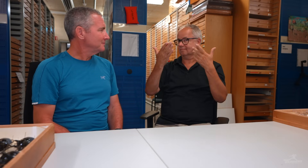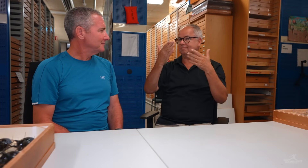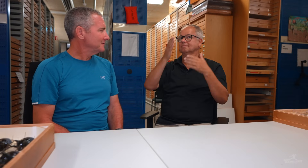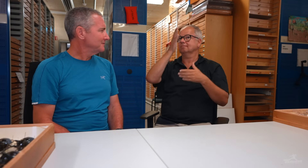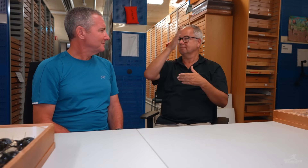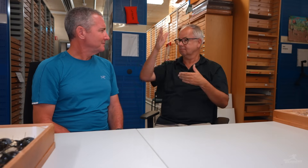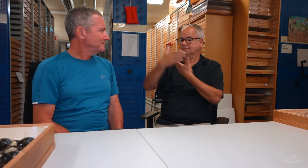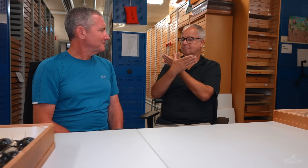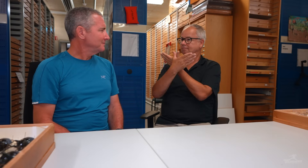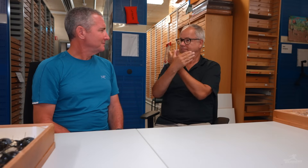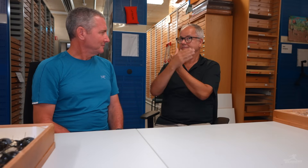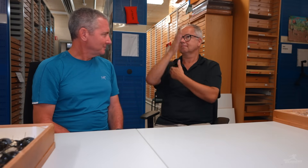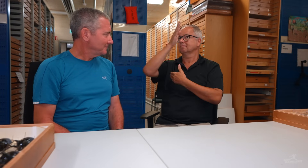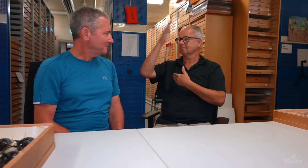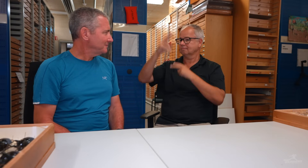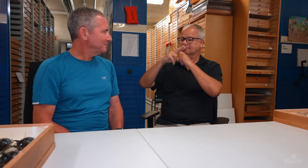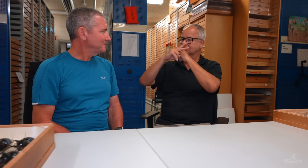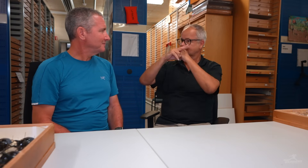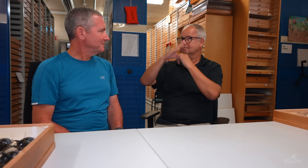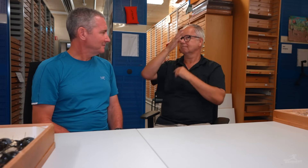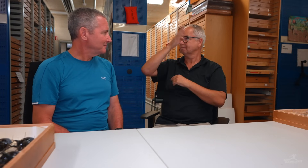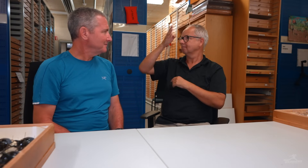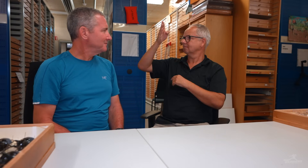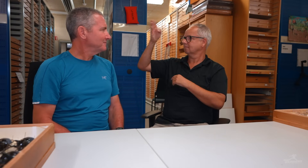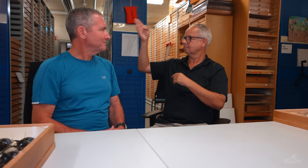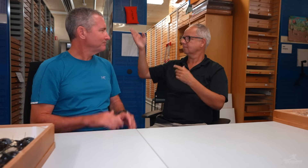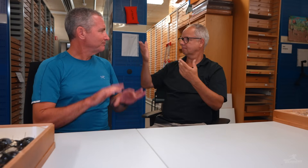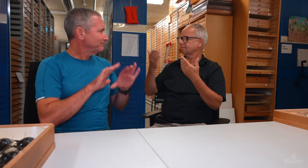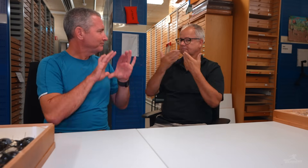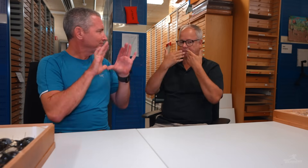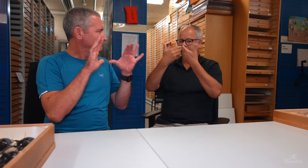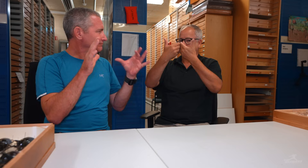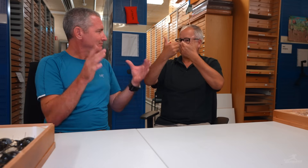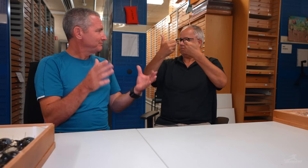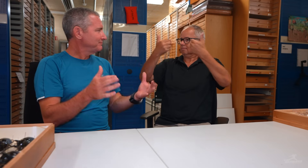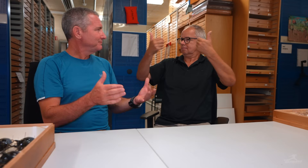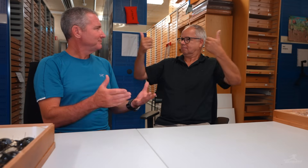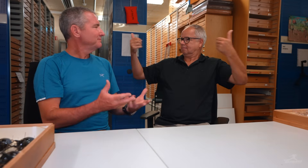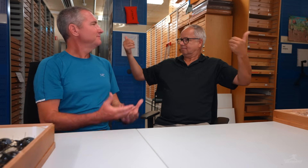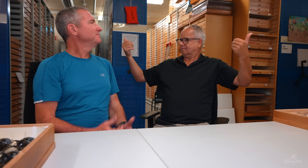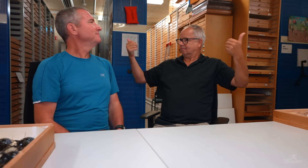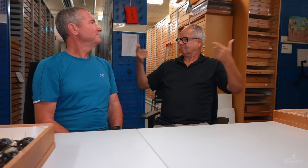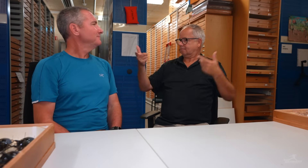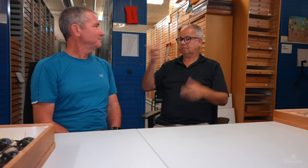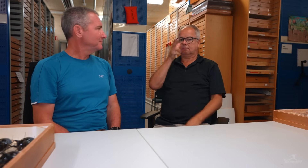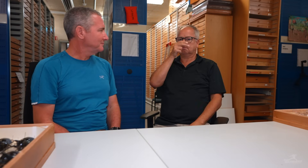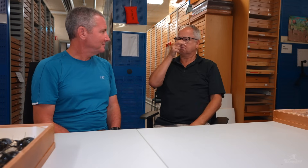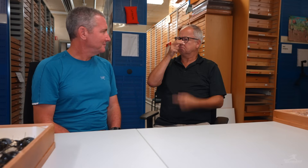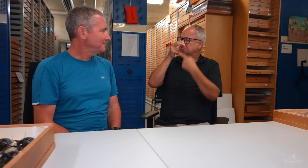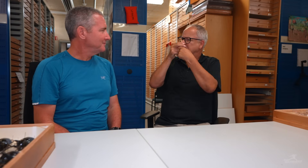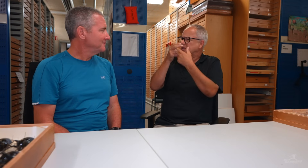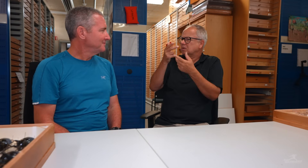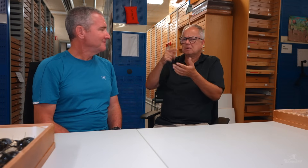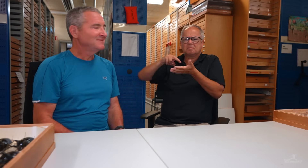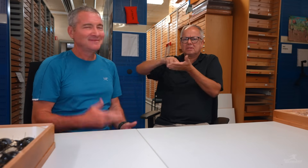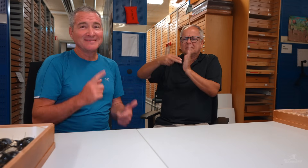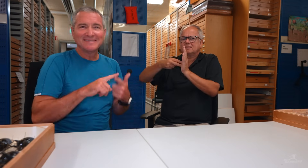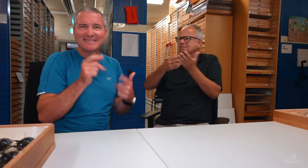Butterflies, dragonflies, and so on. So these species have sign distinctions. And your sign for “insect,” what’s that about?